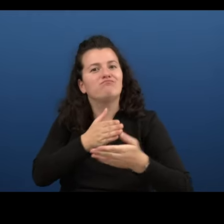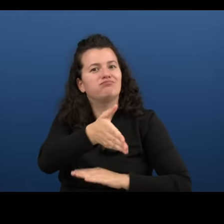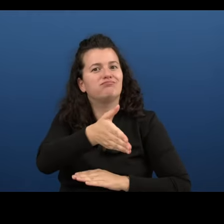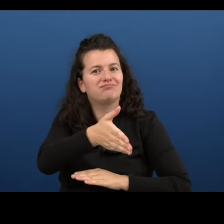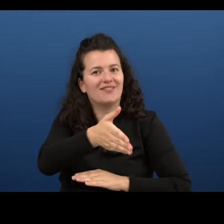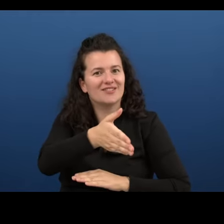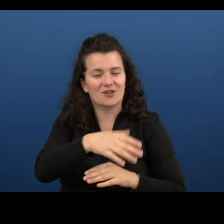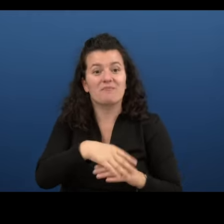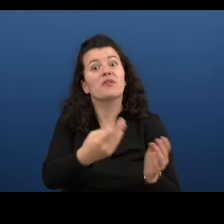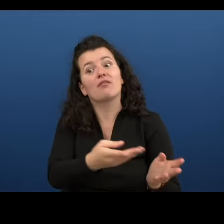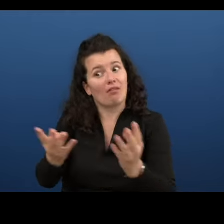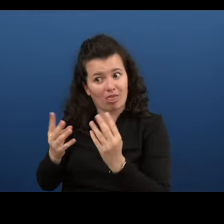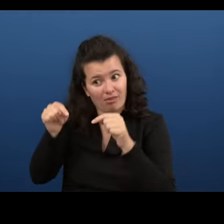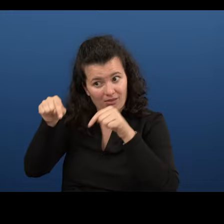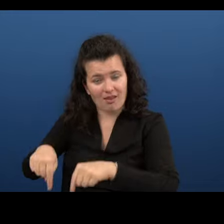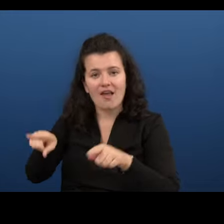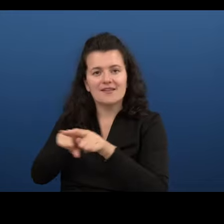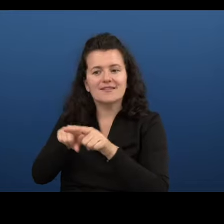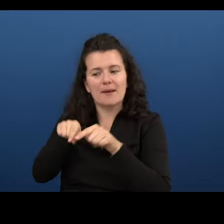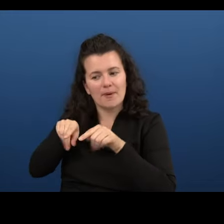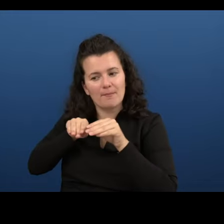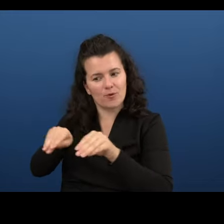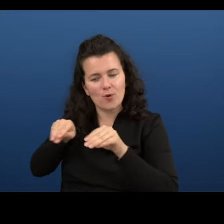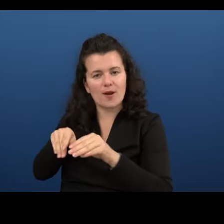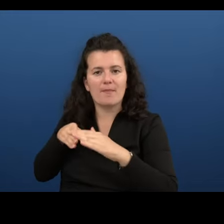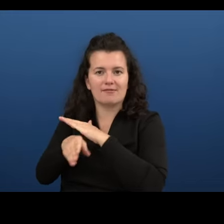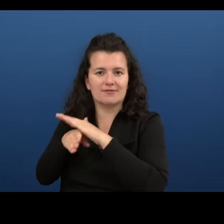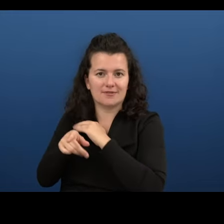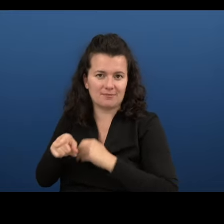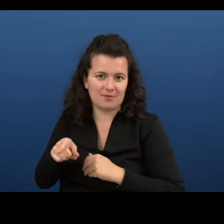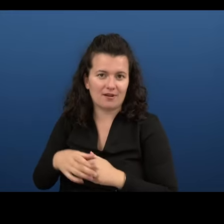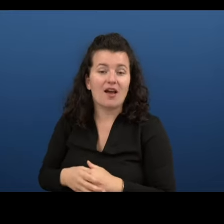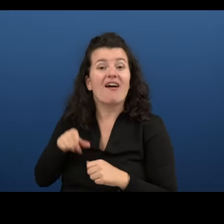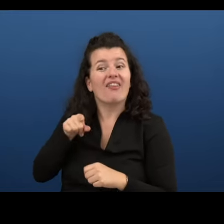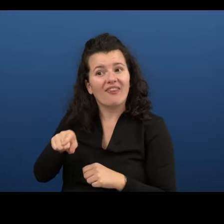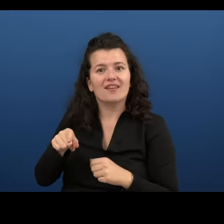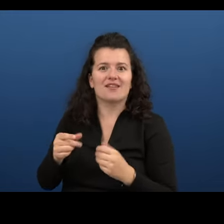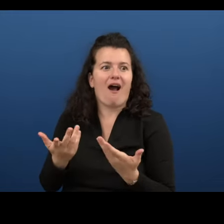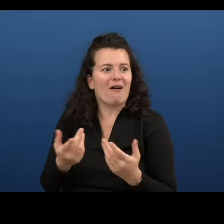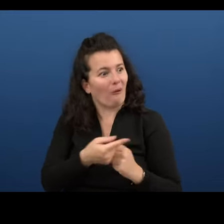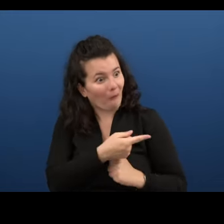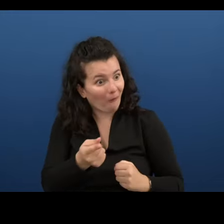14:28:25 can. We're reducing more of the barriers and opening up opportunities. The aim, over